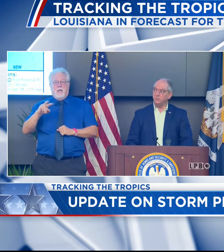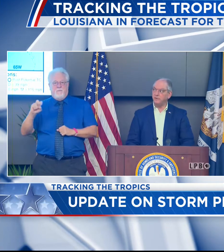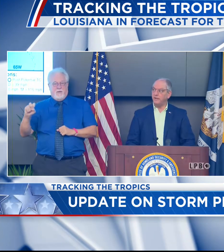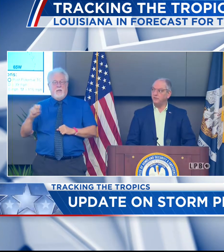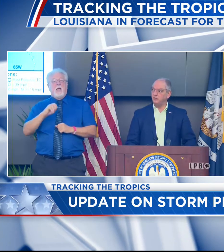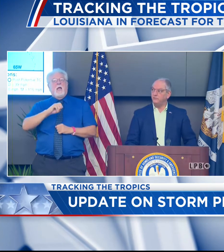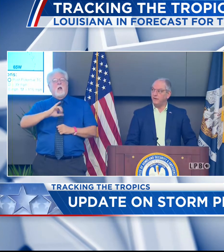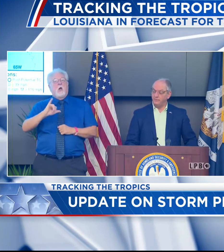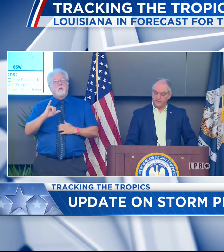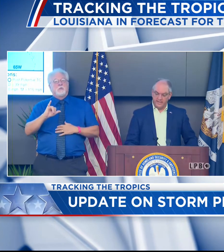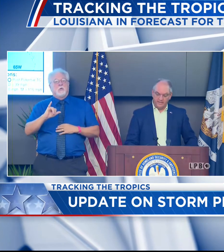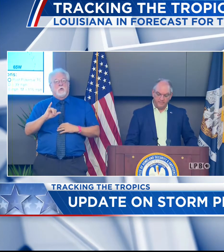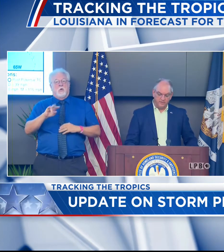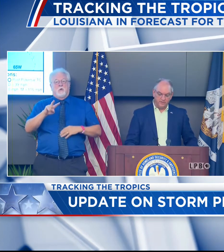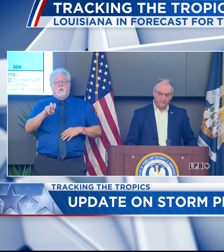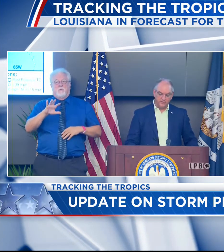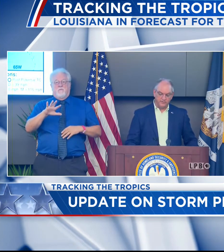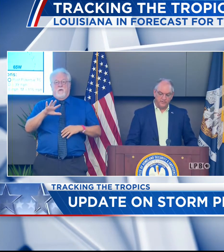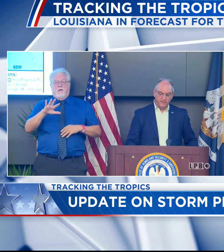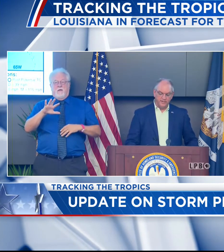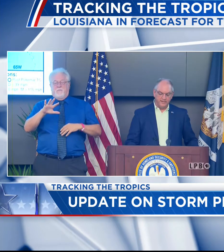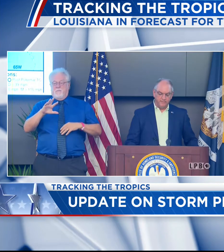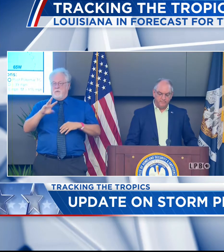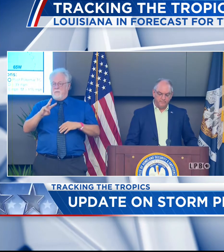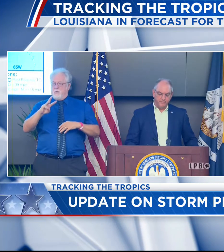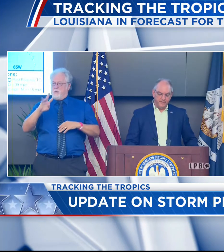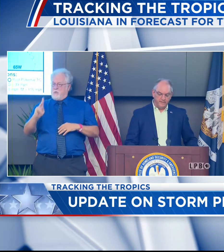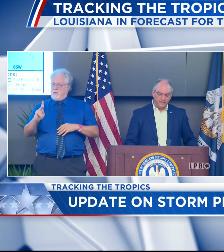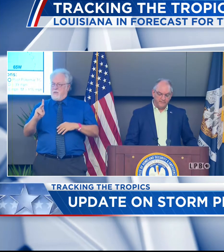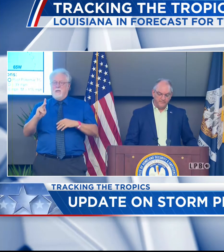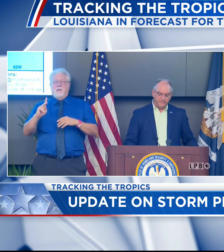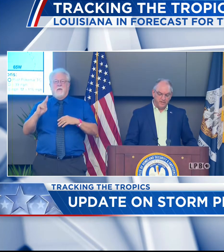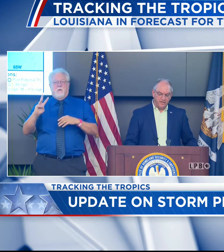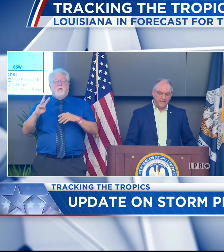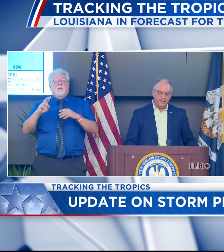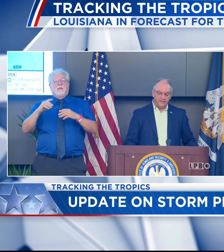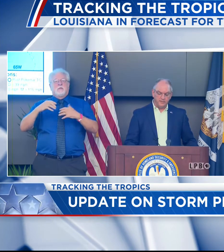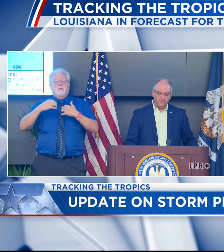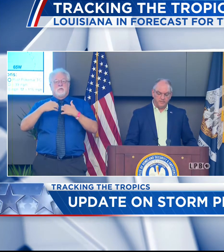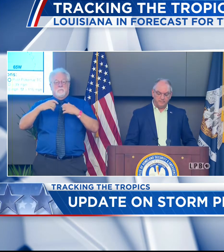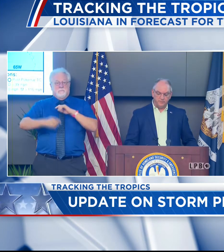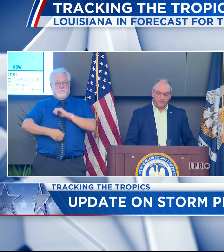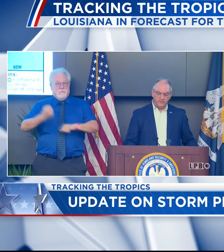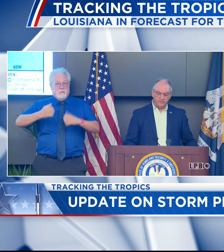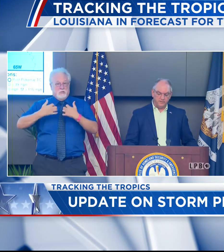IN GRAND ISLE, THE CPRA IS PROVIDING SUPER SACKS BEING DEPLOYED BY THE NATIONAL GUARD ALONG THE GULF SIDE TO PROTECT